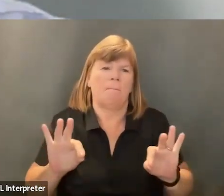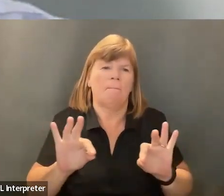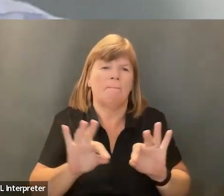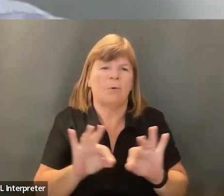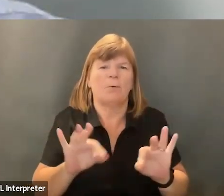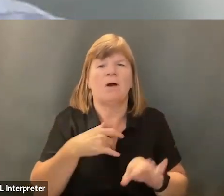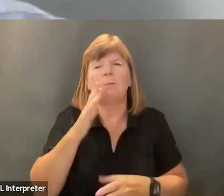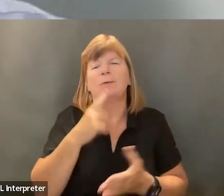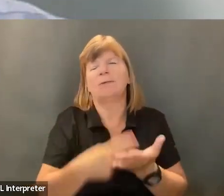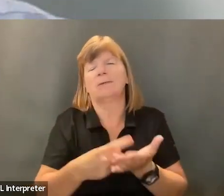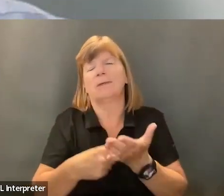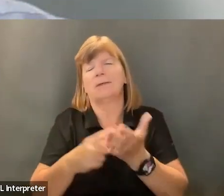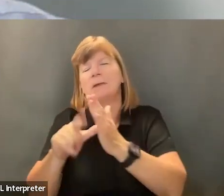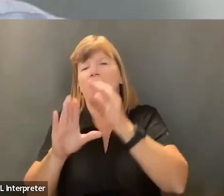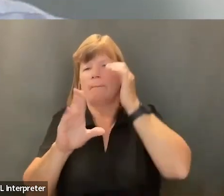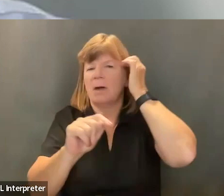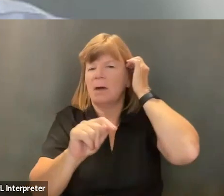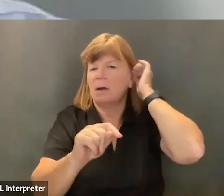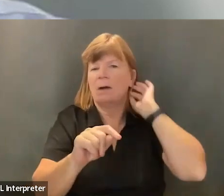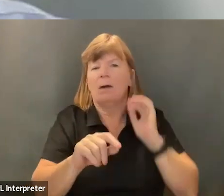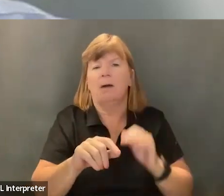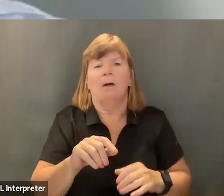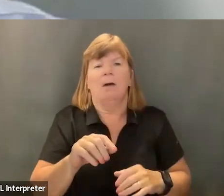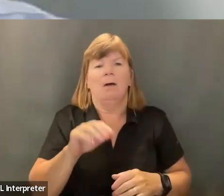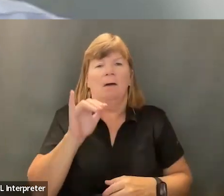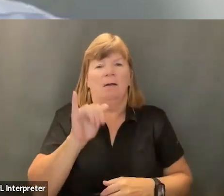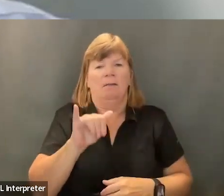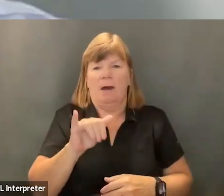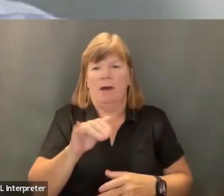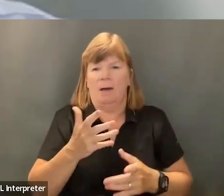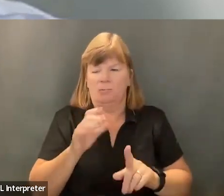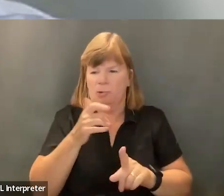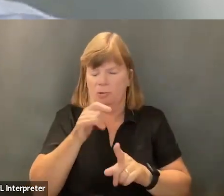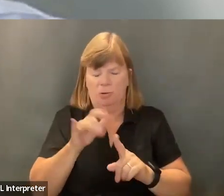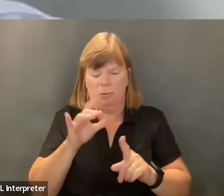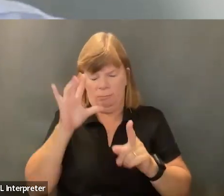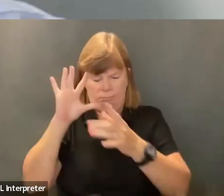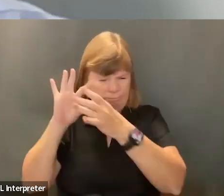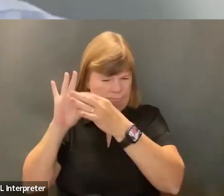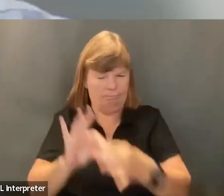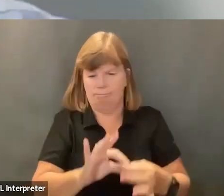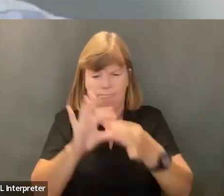a little bit later but the interesting strategy I mean it's a good thing to do but it's not going